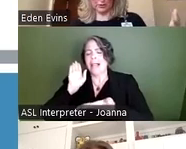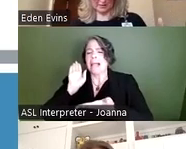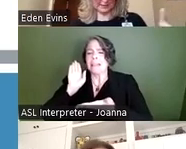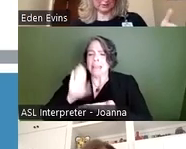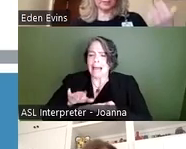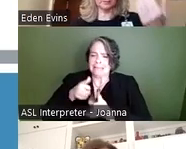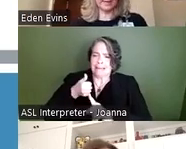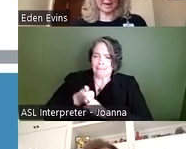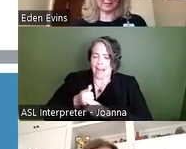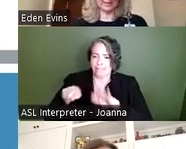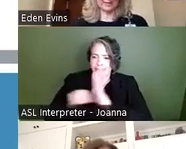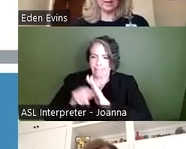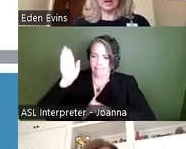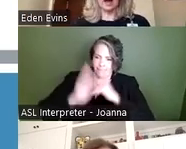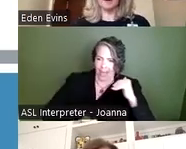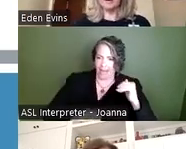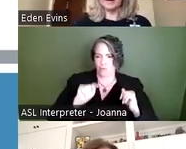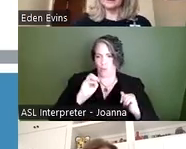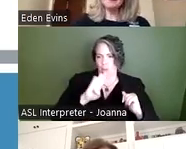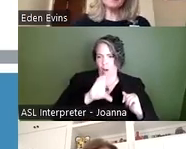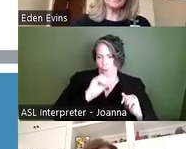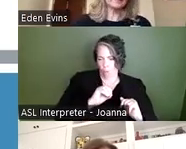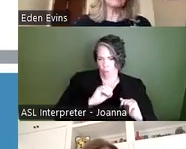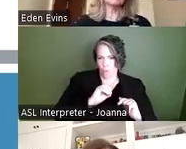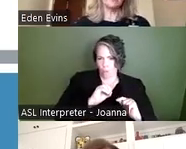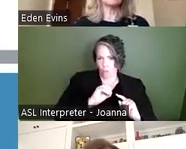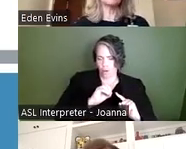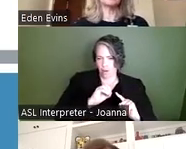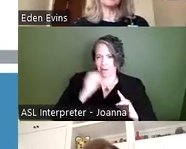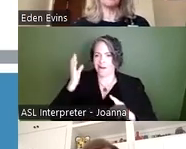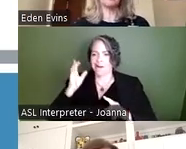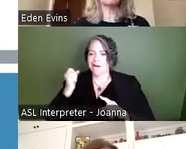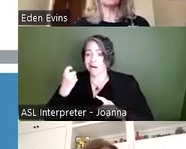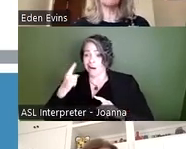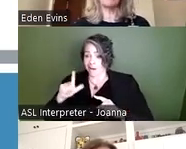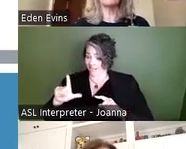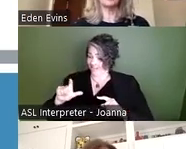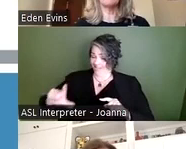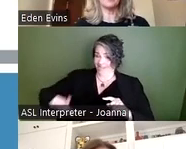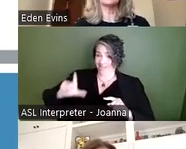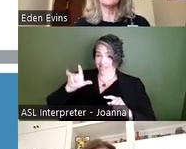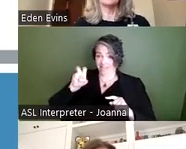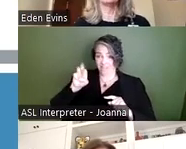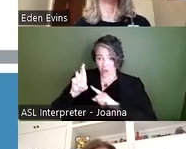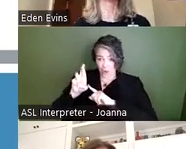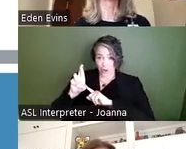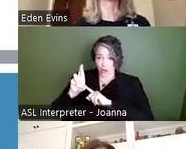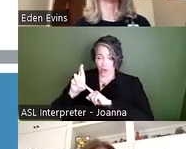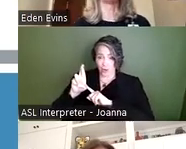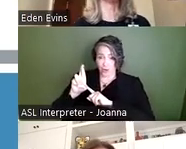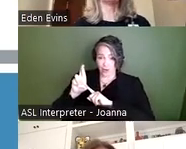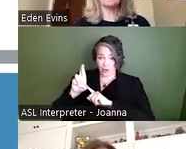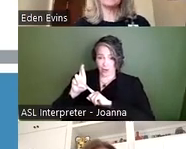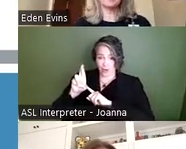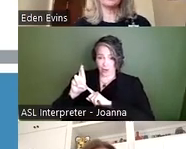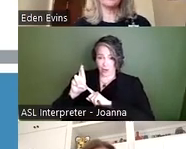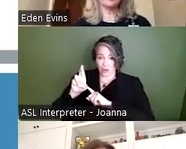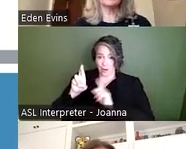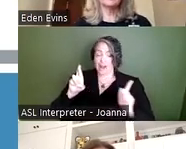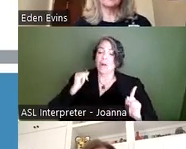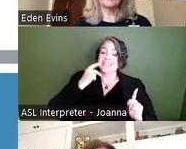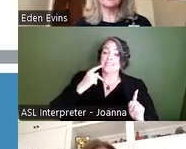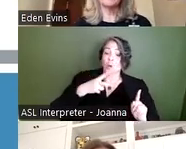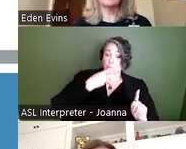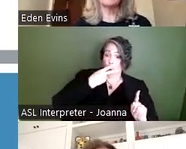stabilizer that's metabolized by the liver enzymes that are, sort of, revved up by tobacco smoking.